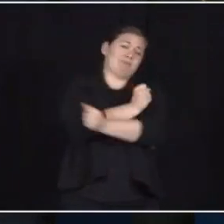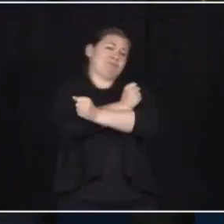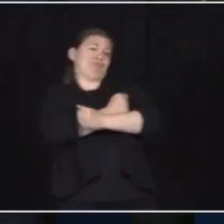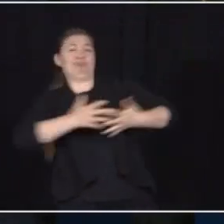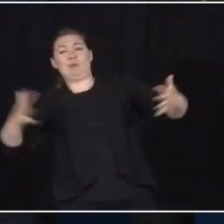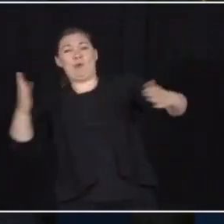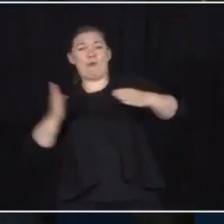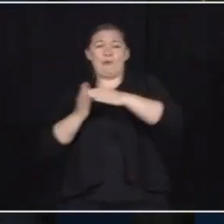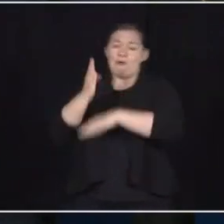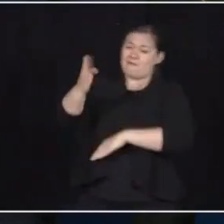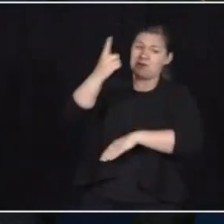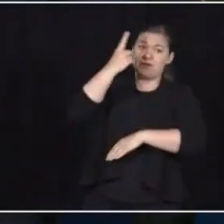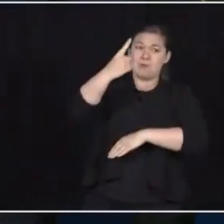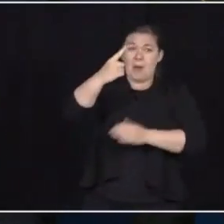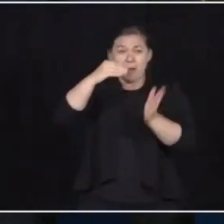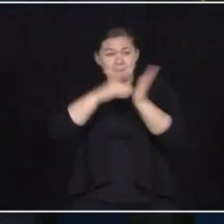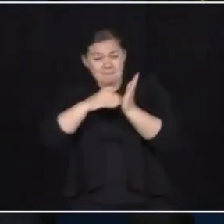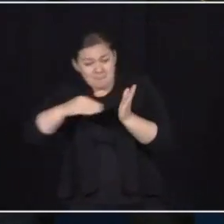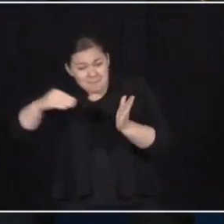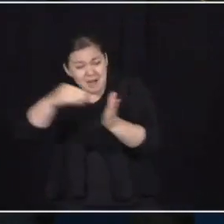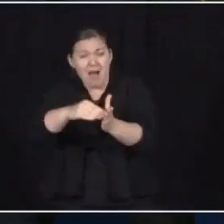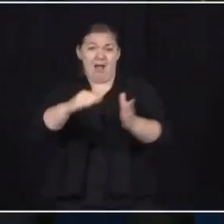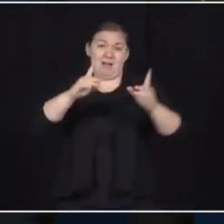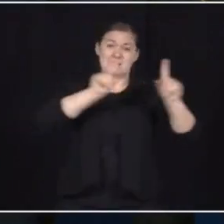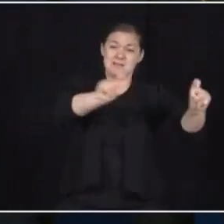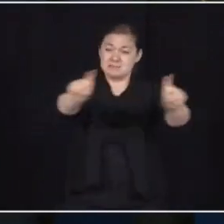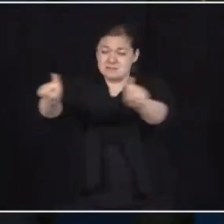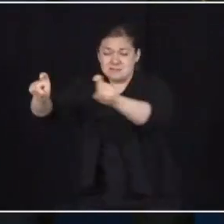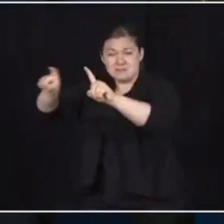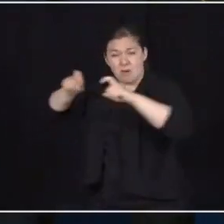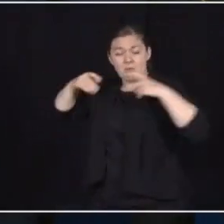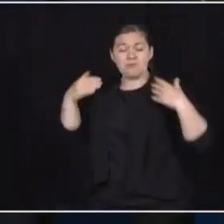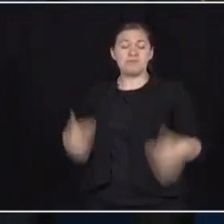our rate remains at all town